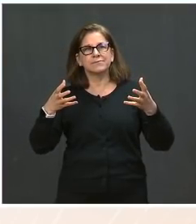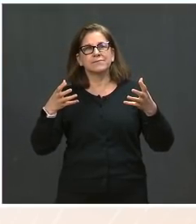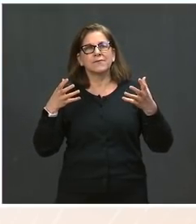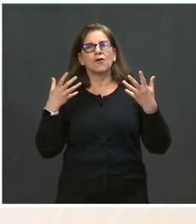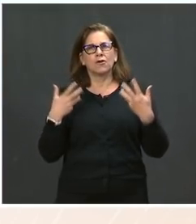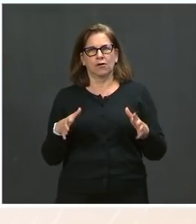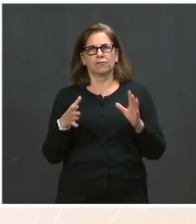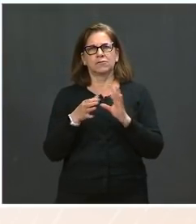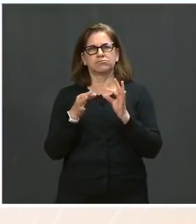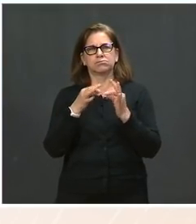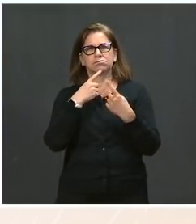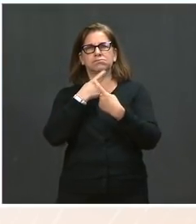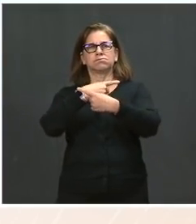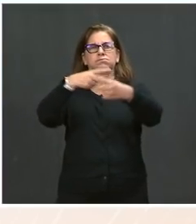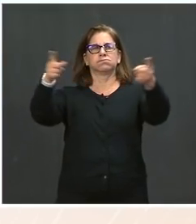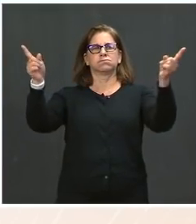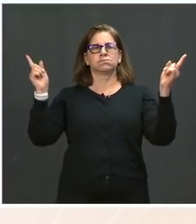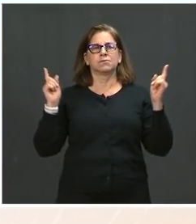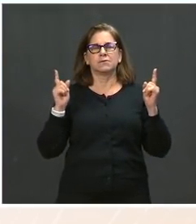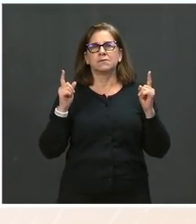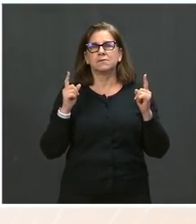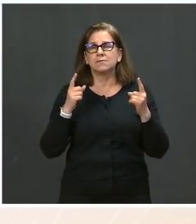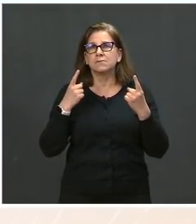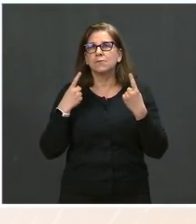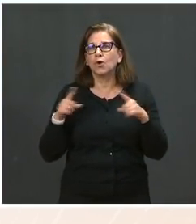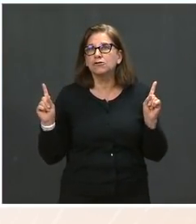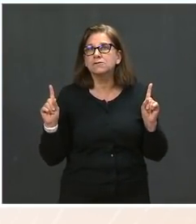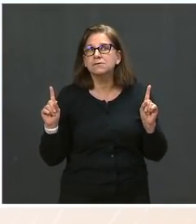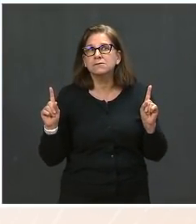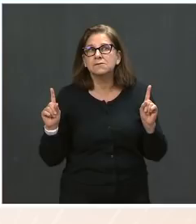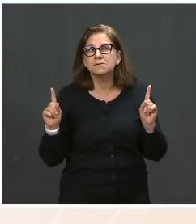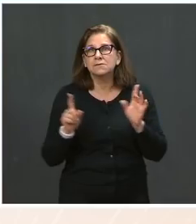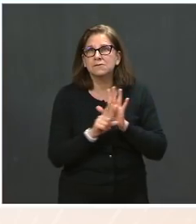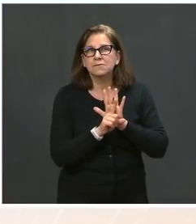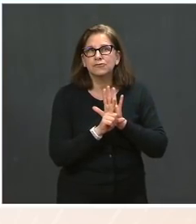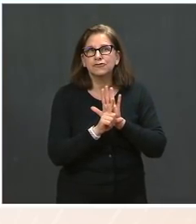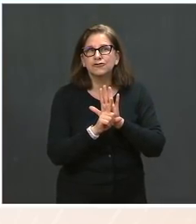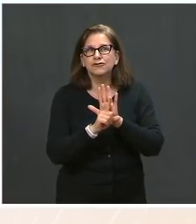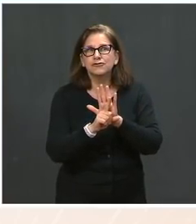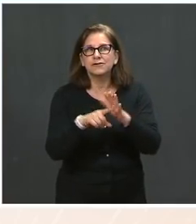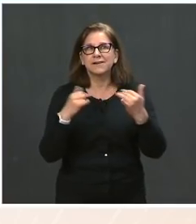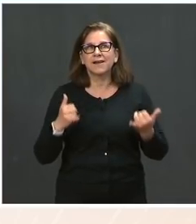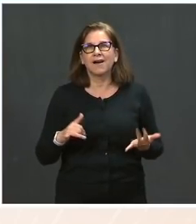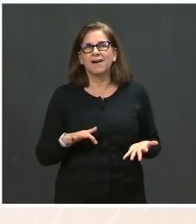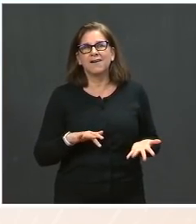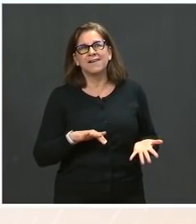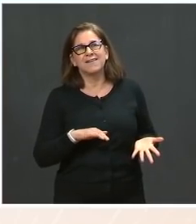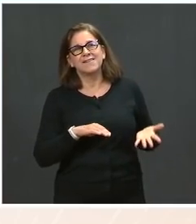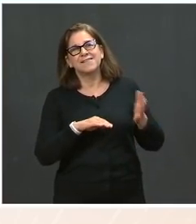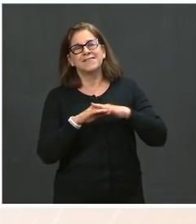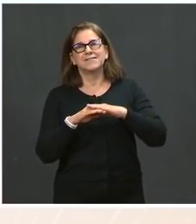And so we can do so much more than what we did in Michigan, and this is what the American Jobs Plan is all about.